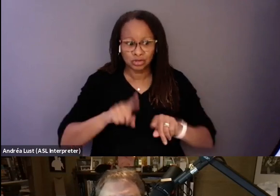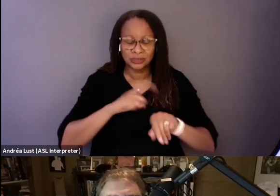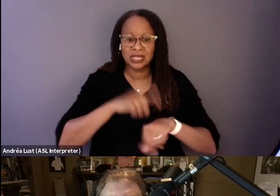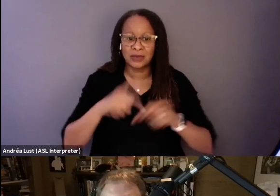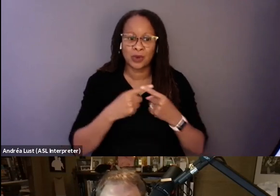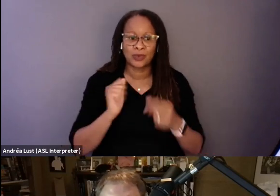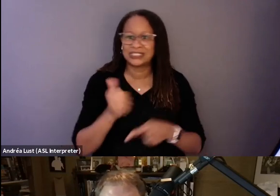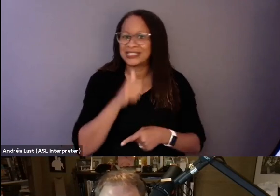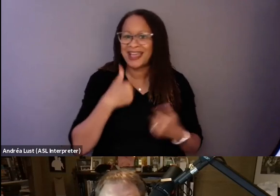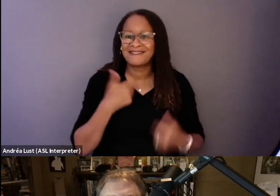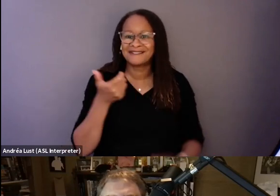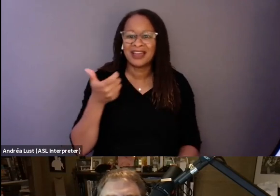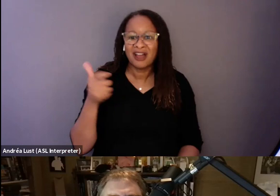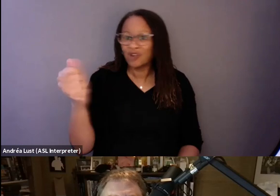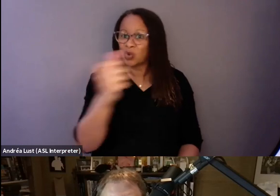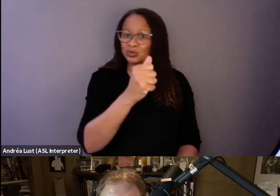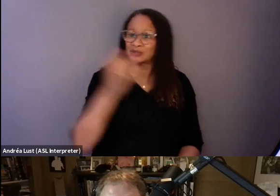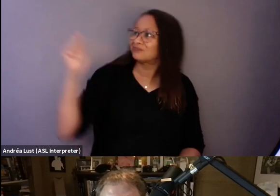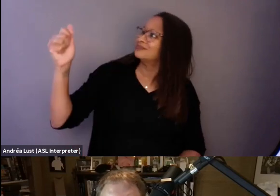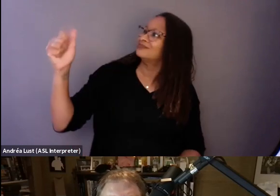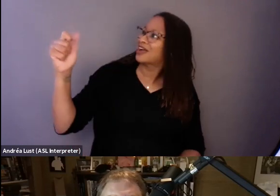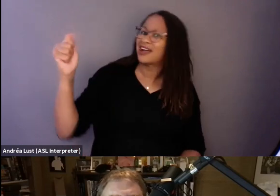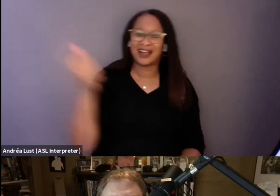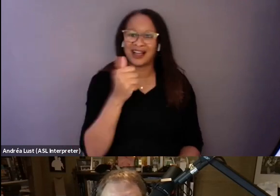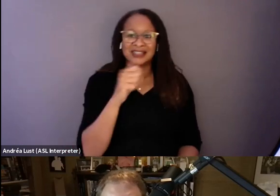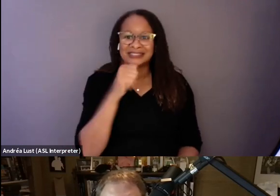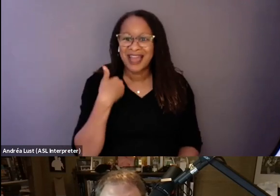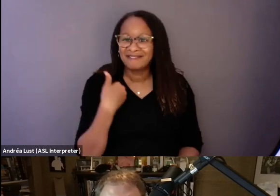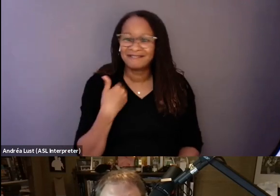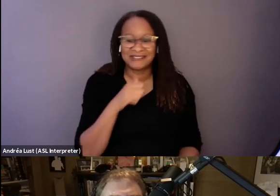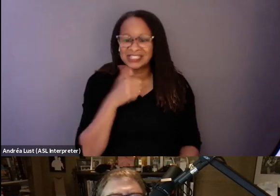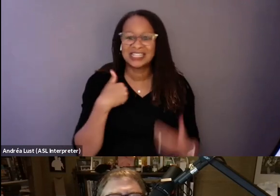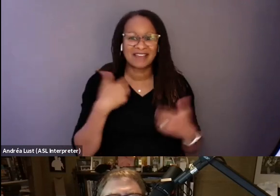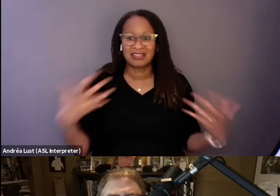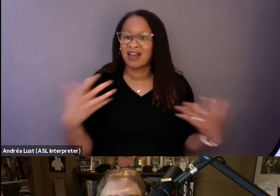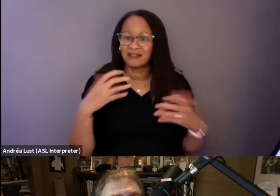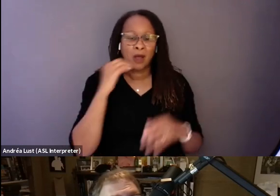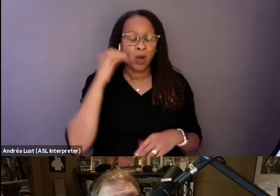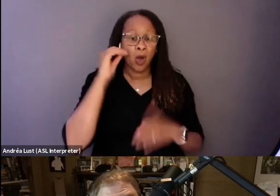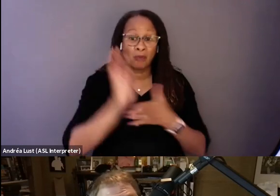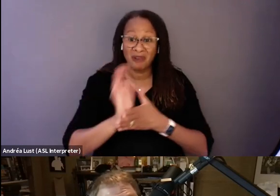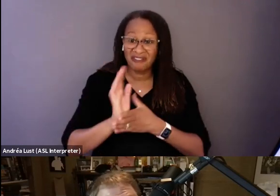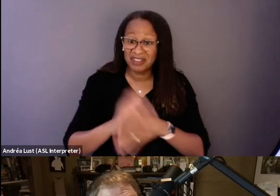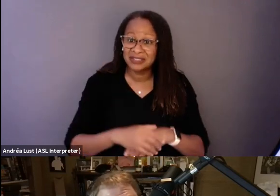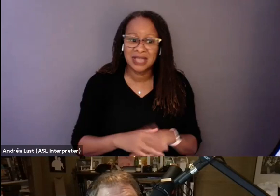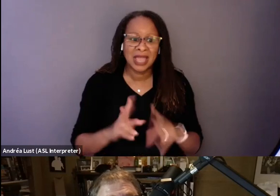have cameras in our pockets. There were no smartphones, there wasn't a ton of home movies and he was a very private man.